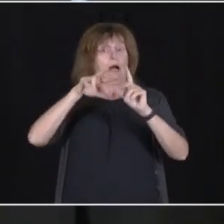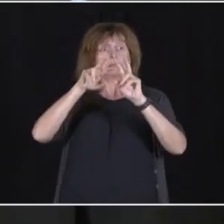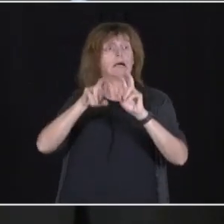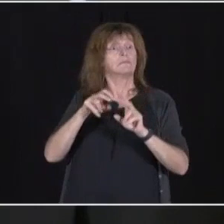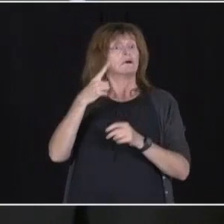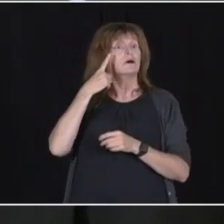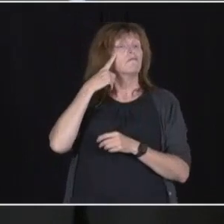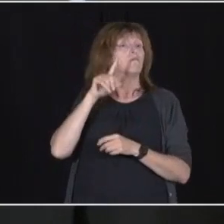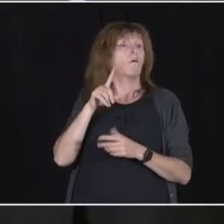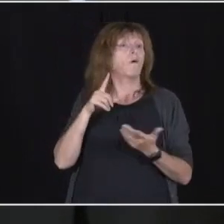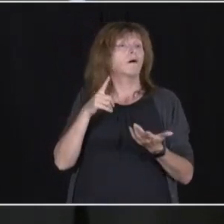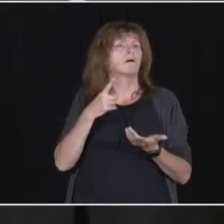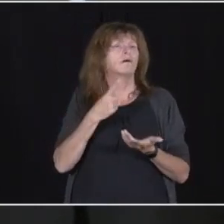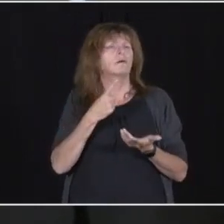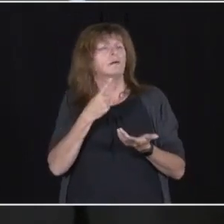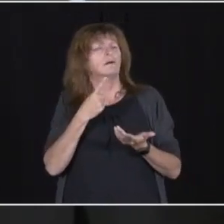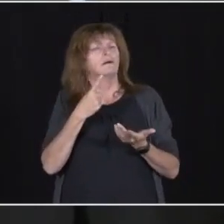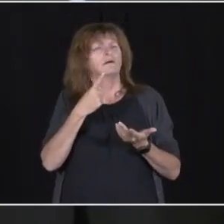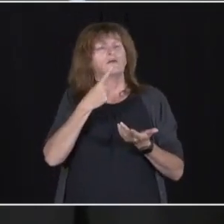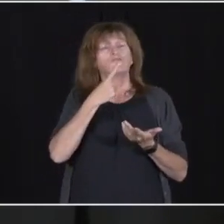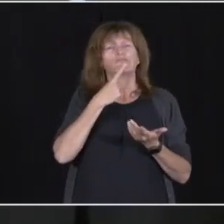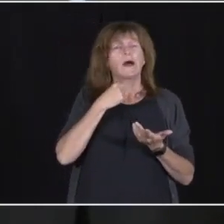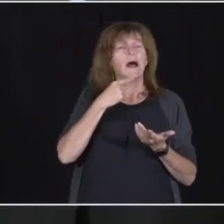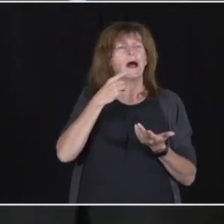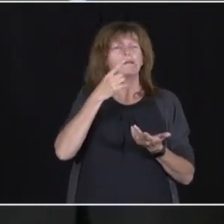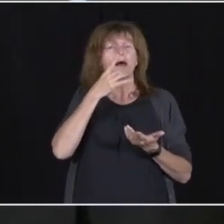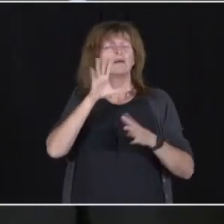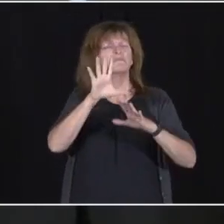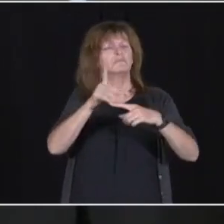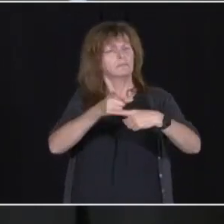our partners public, and environmental assessment on whether a red light camera